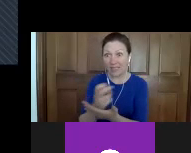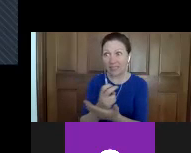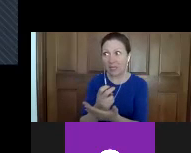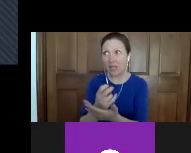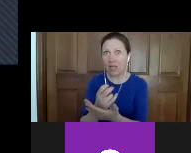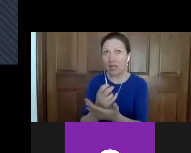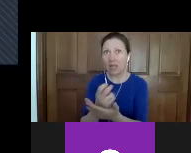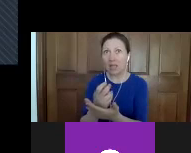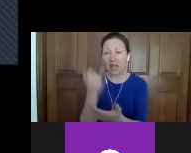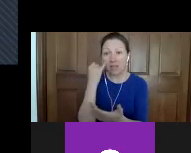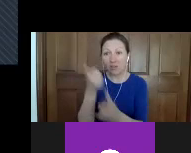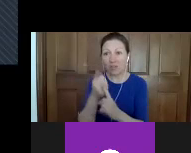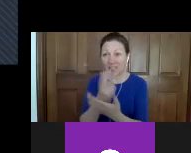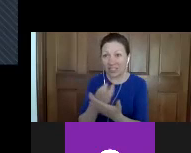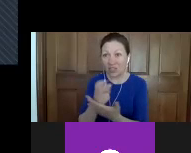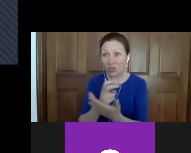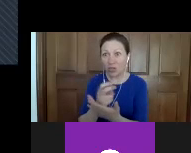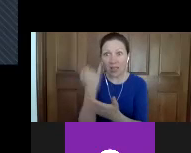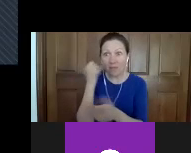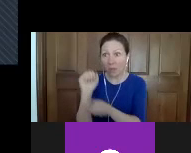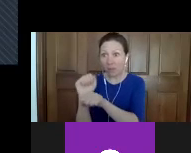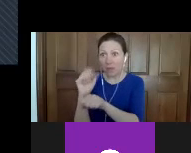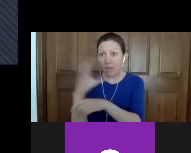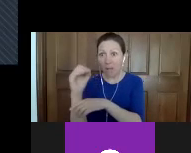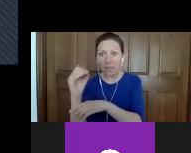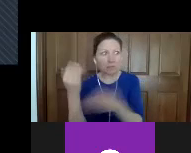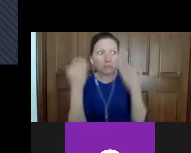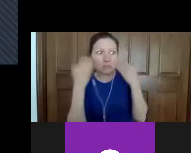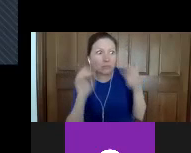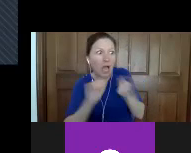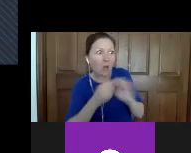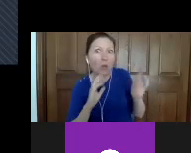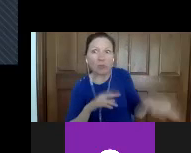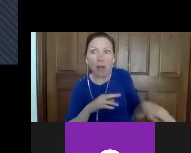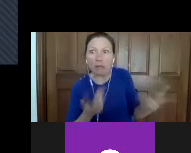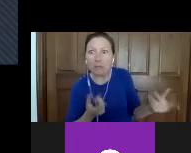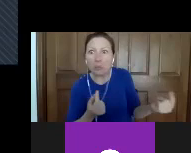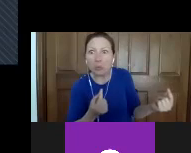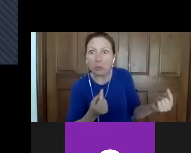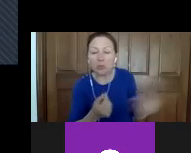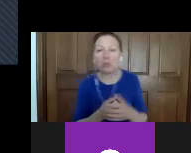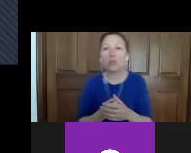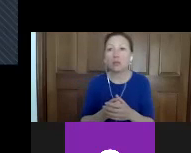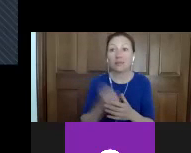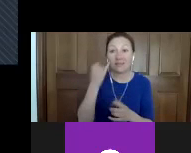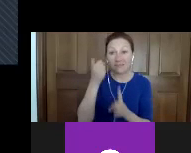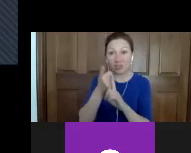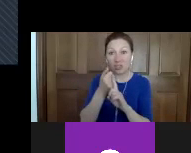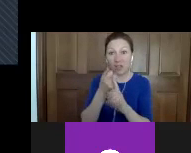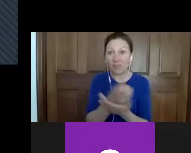to it. If you have a seizure disorder and you're operating heavy machinery, then it's